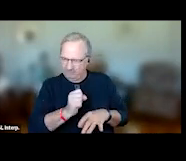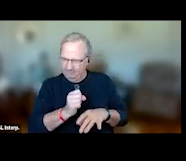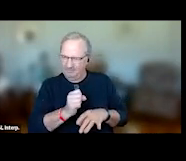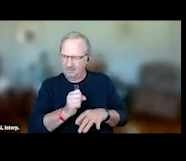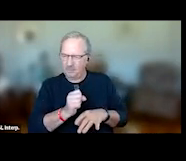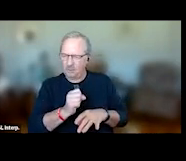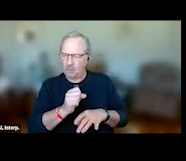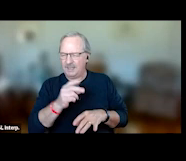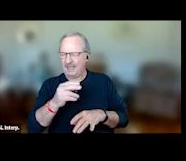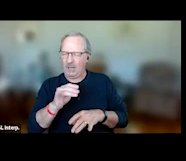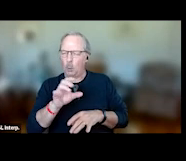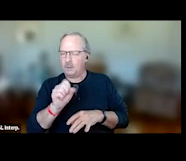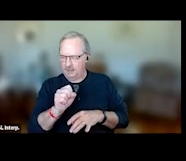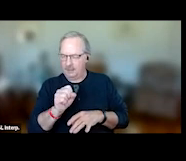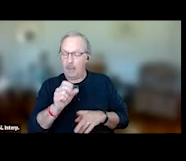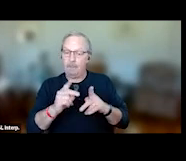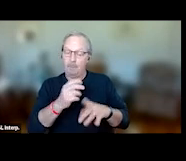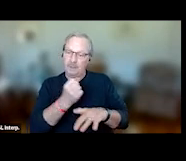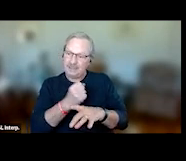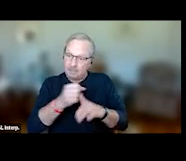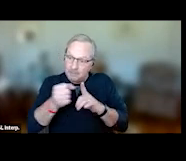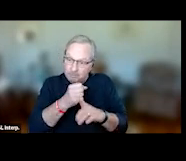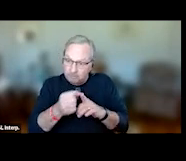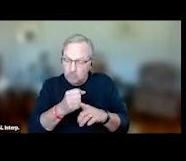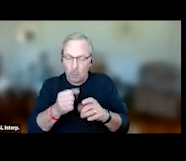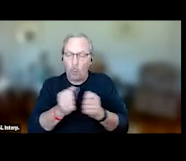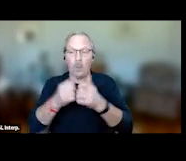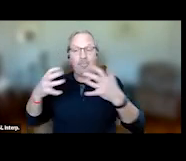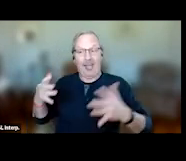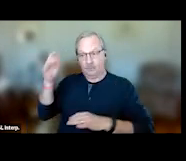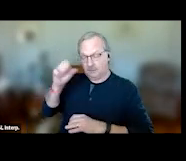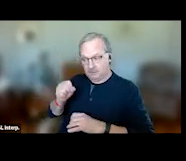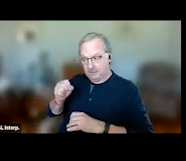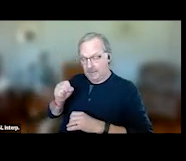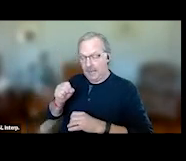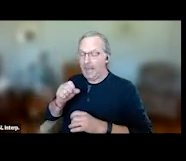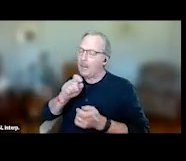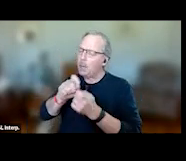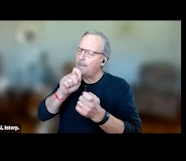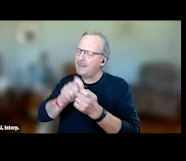In fact, people with substance use disorders without schizophrenia and people with certain personality disorders are actually more frequently